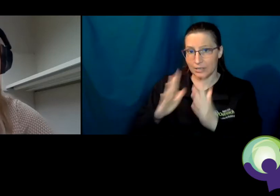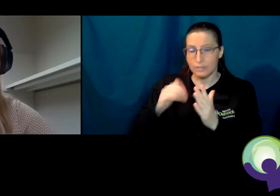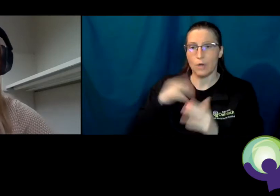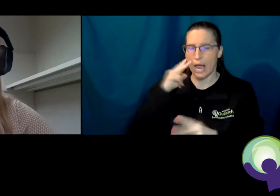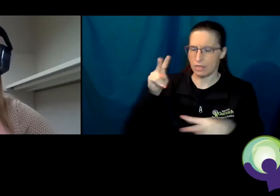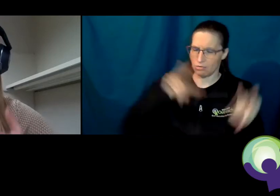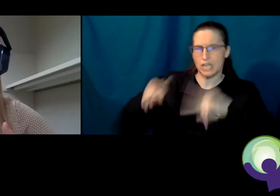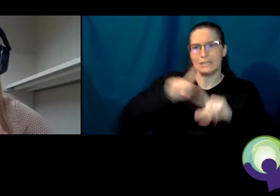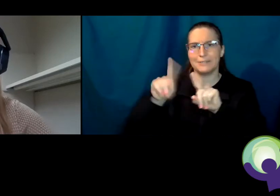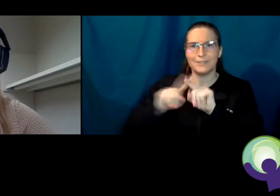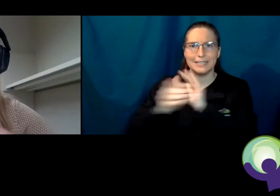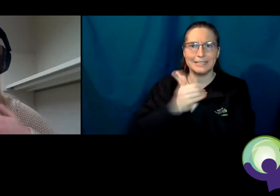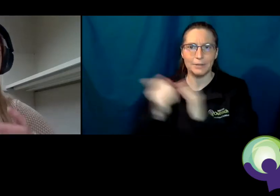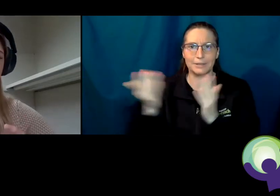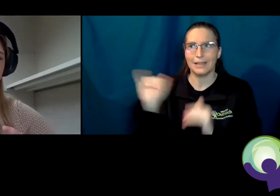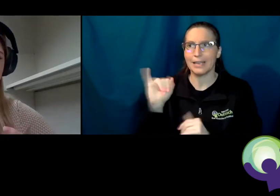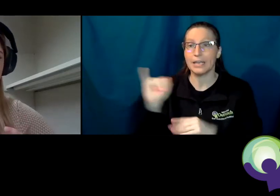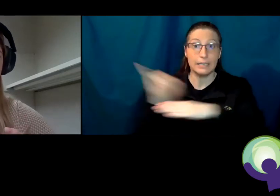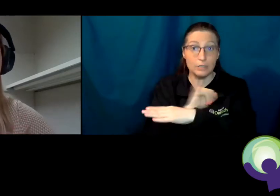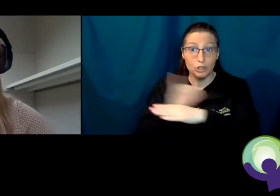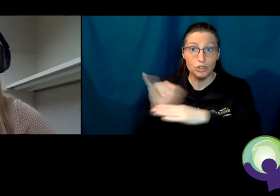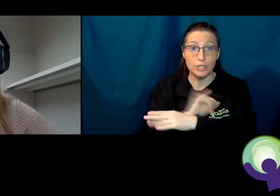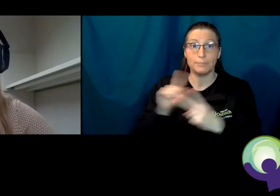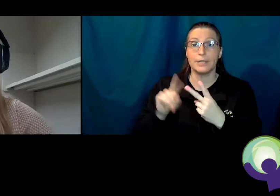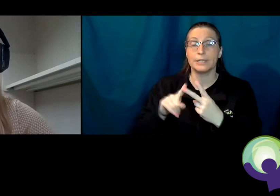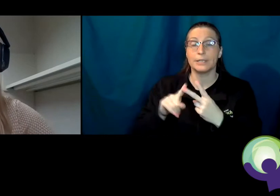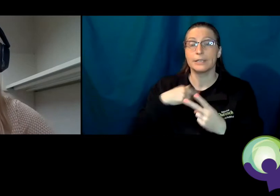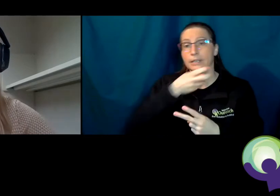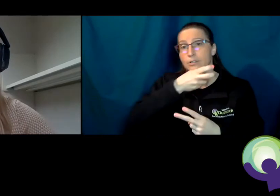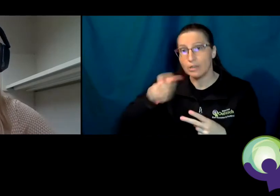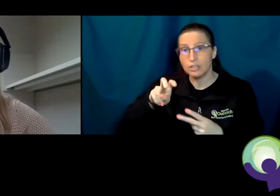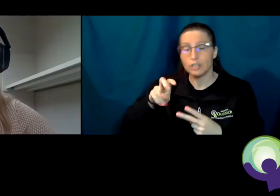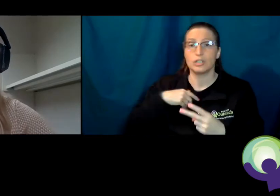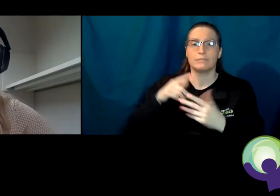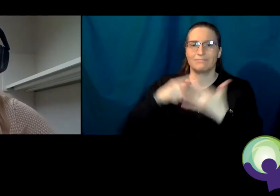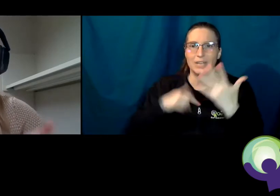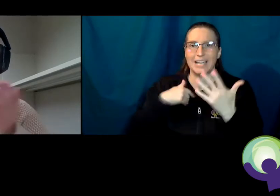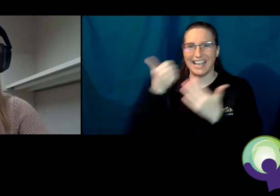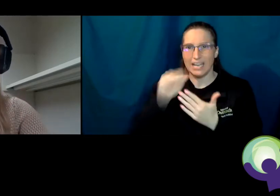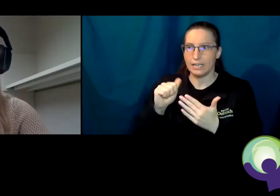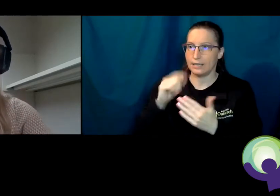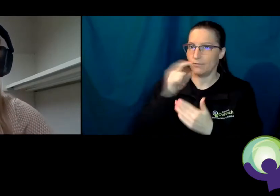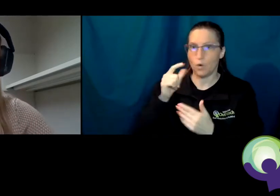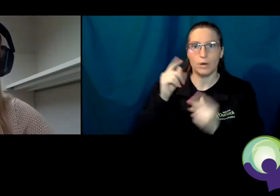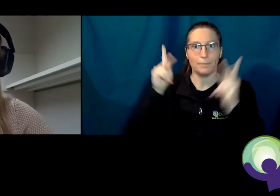be internships, youth apprenticeships, really any opportunity for talent to come in the door early.